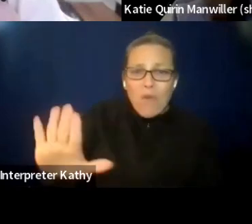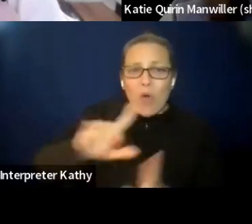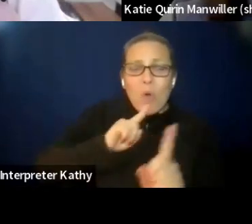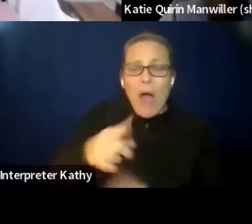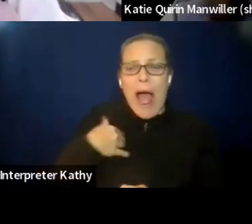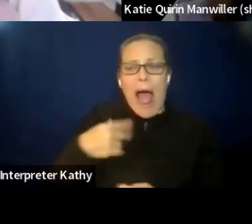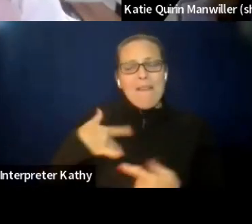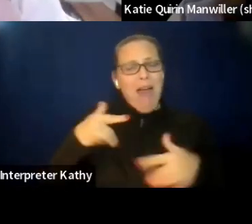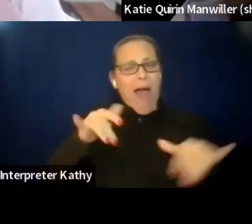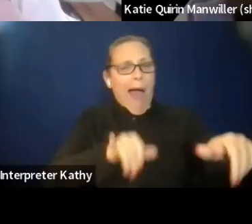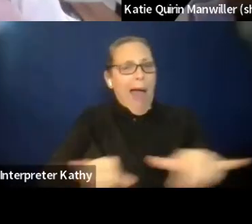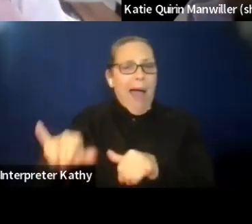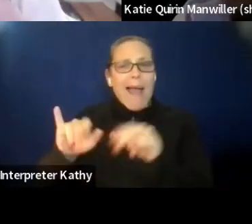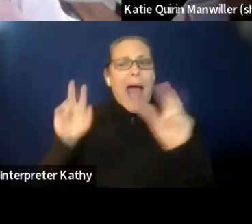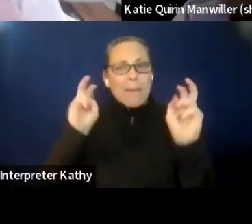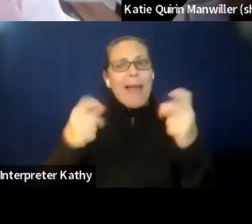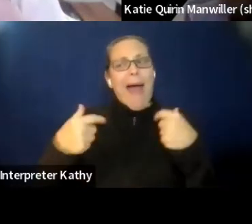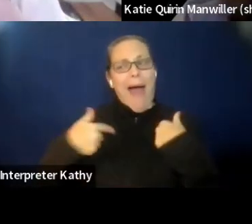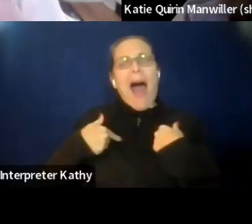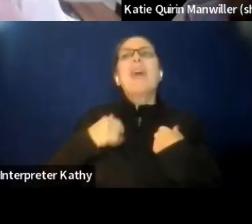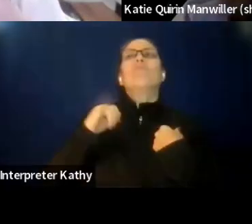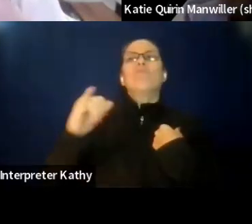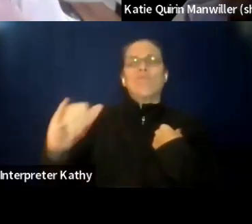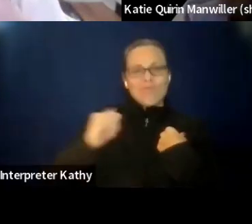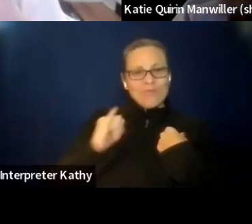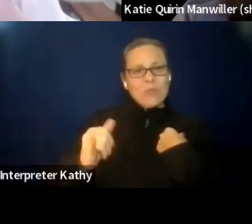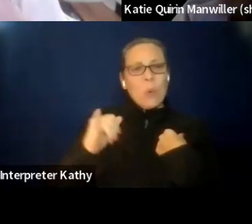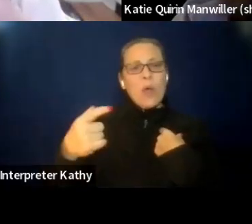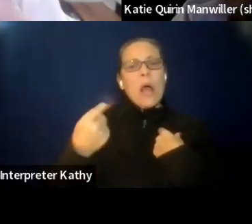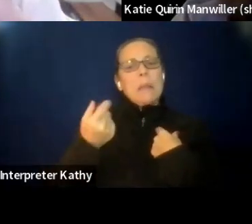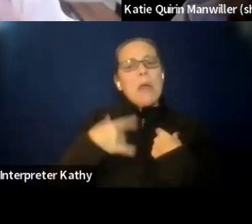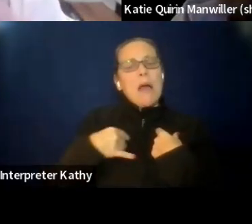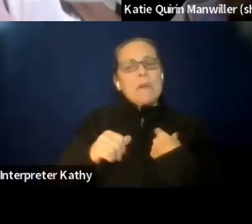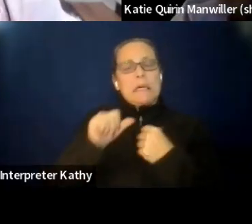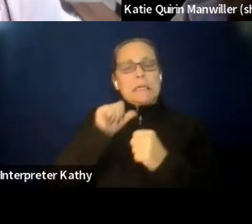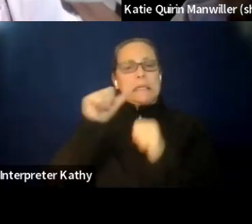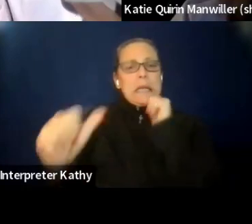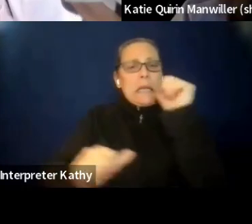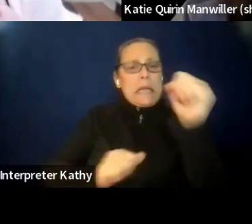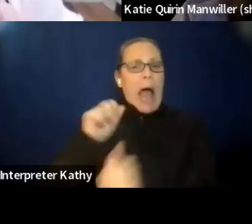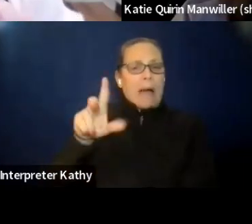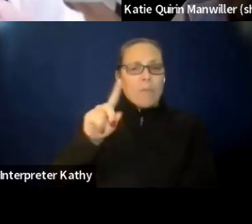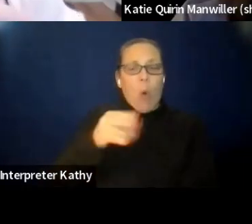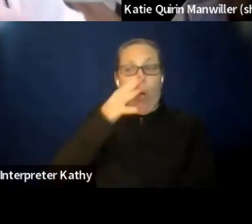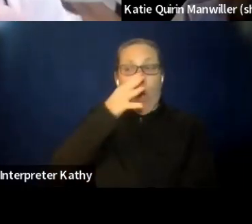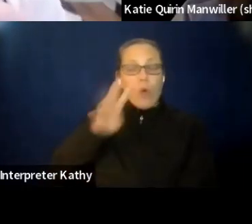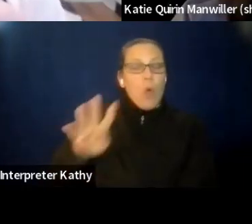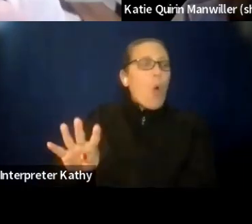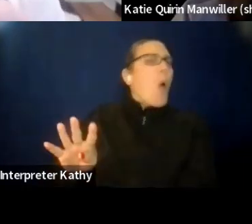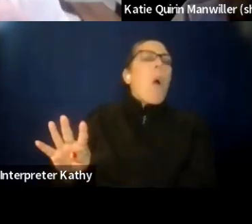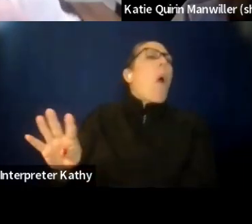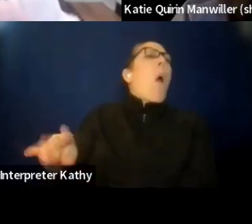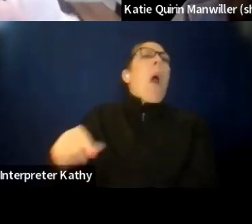all for that answer, like there's kind of a common theme that I can relate to as well, where it's -- there's kind of